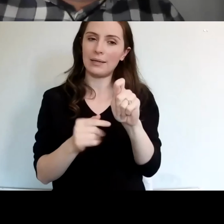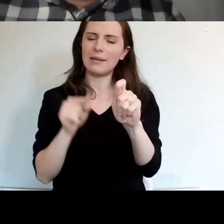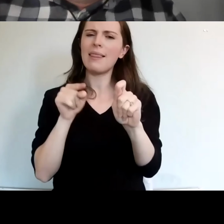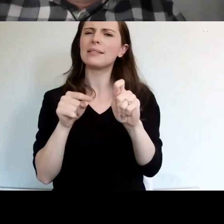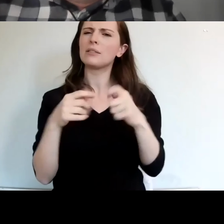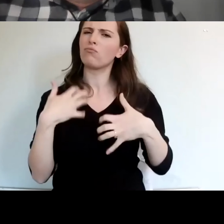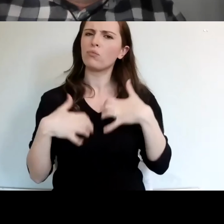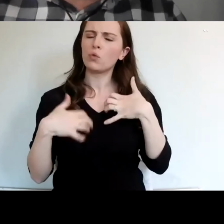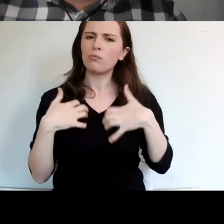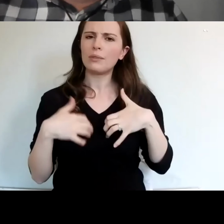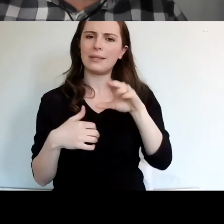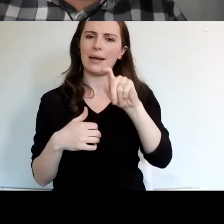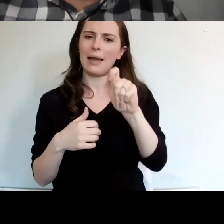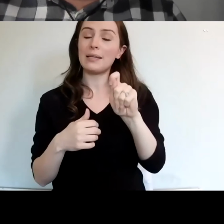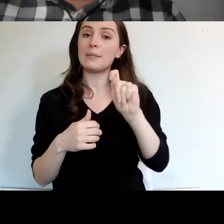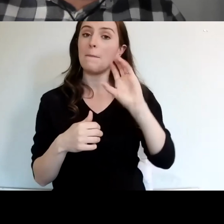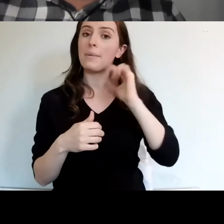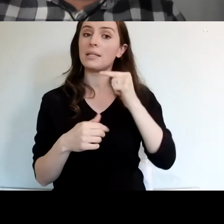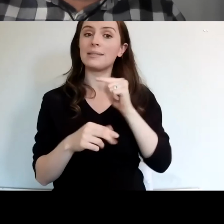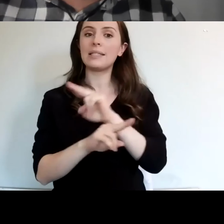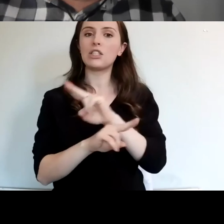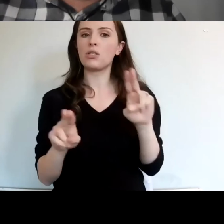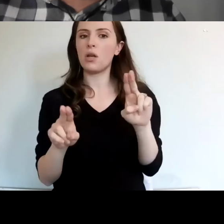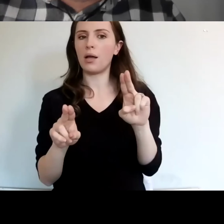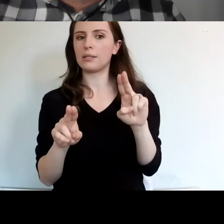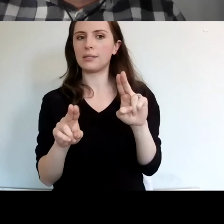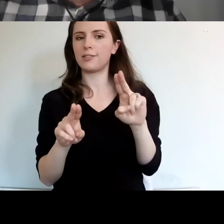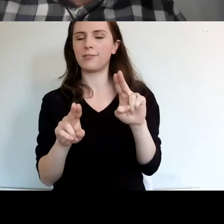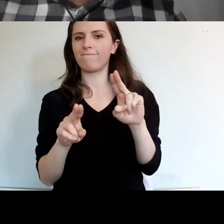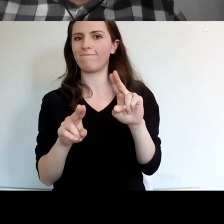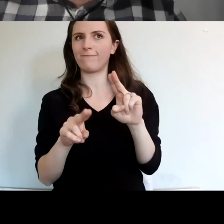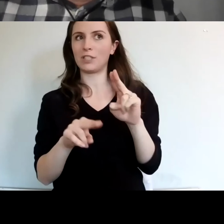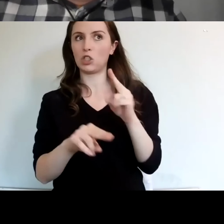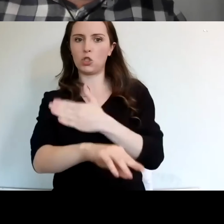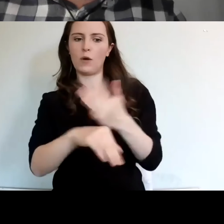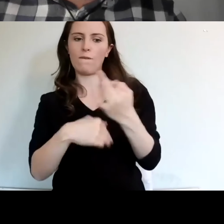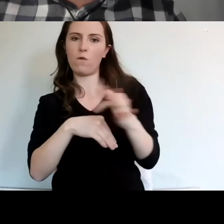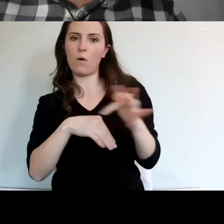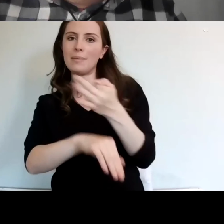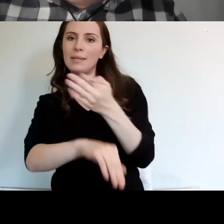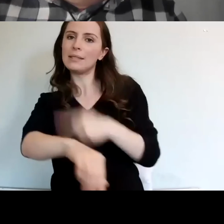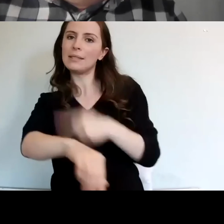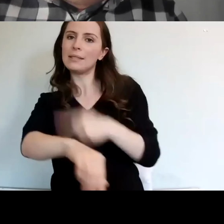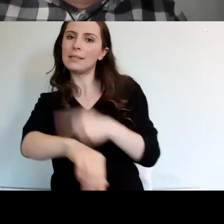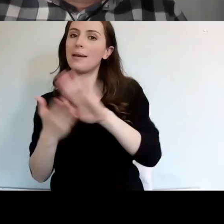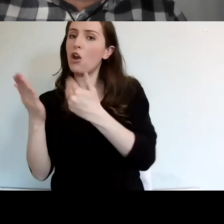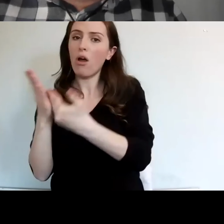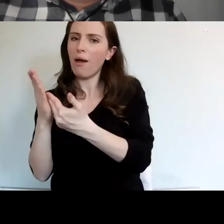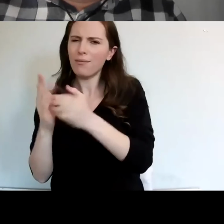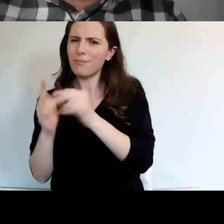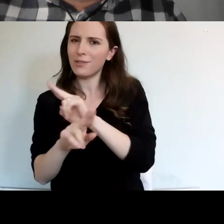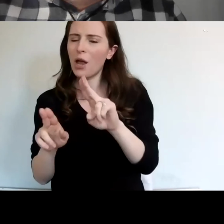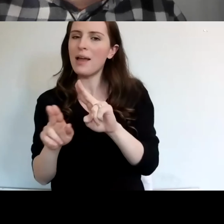because, believe it or not, it's not rooted in disability legislation at all. It's based primarily in market surveillance.